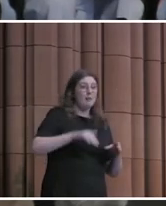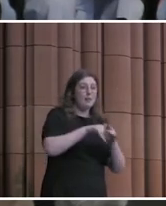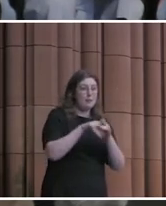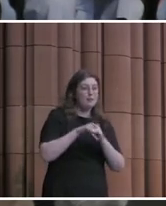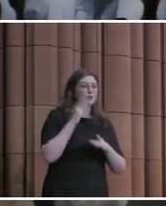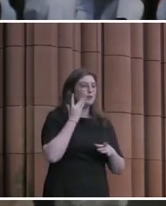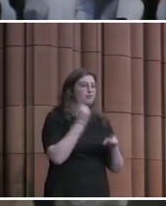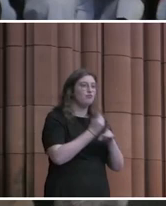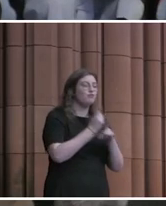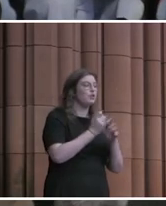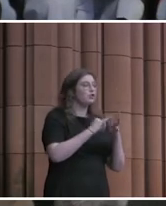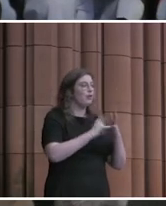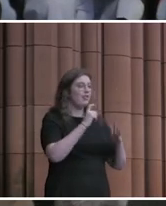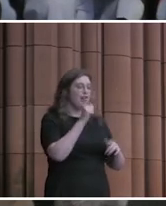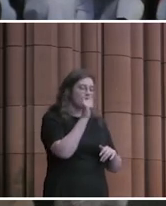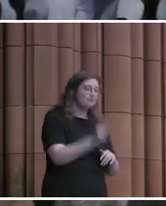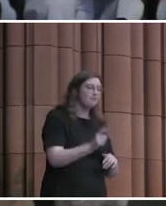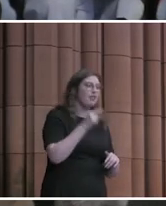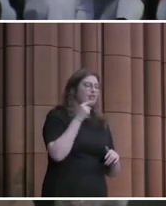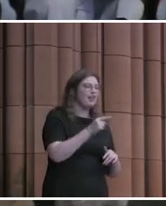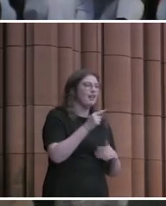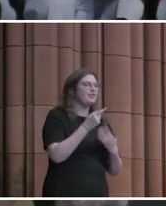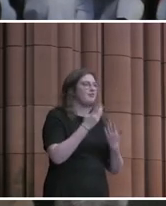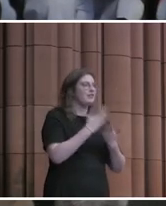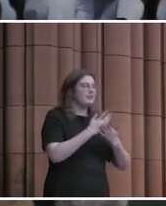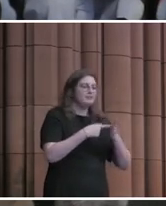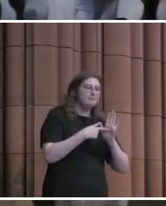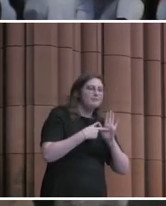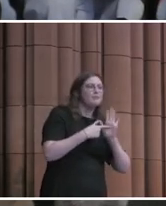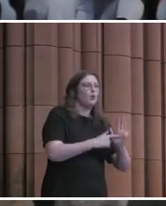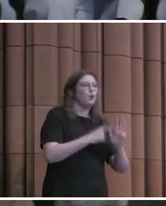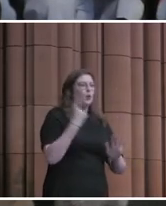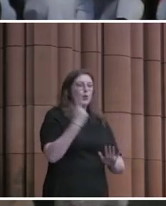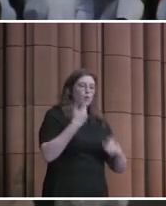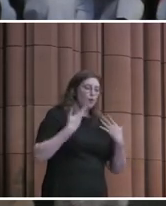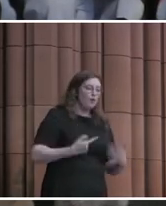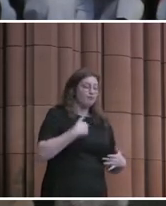that Strathclyde, their essence captures what we are and I'm a graduate of Strathclyde.